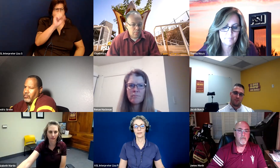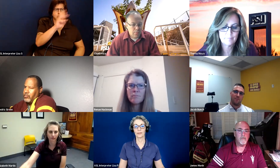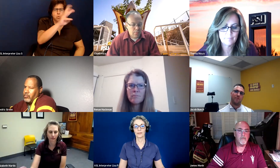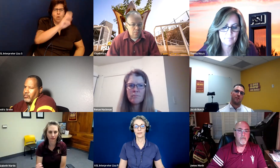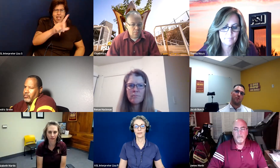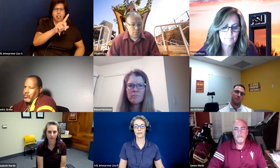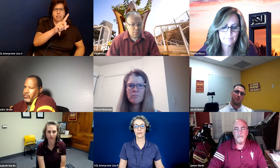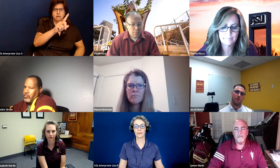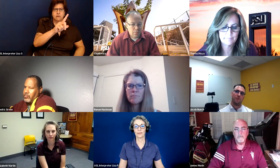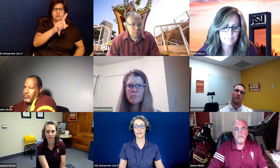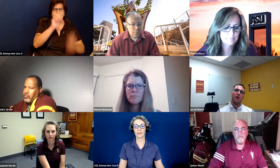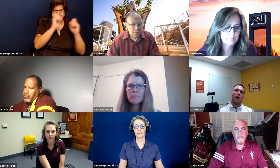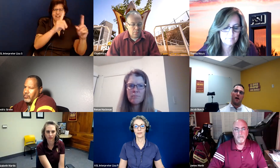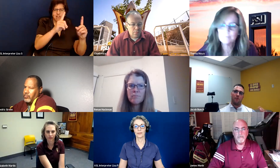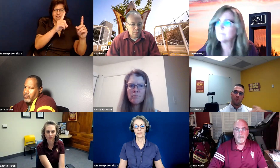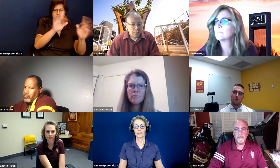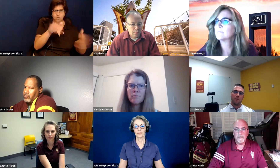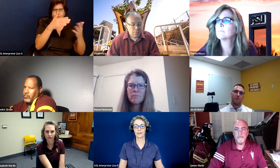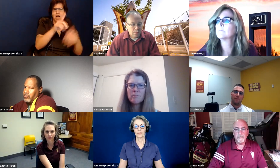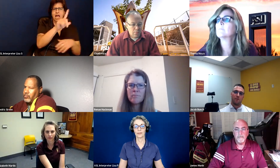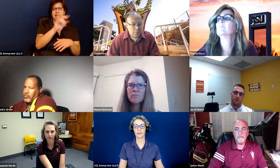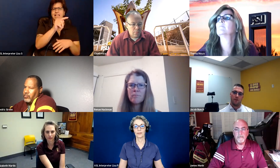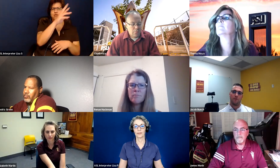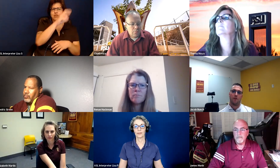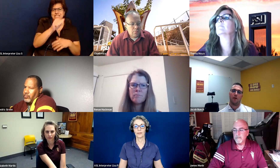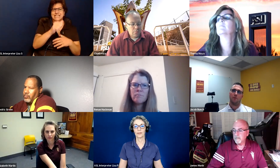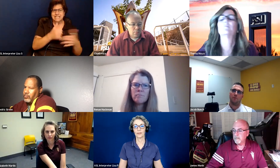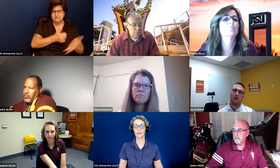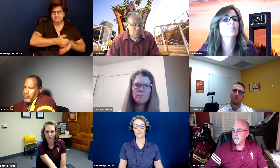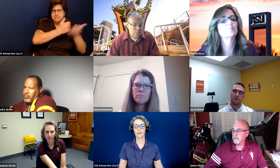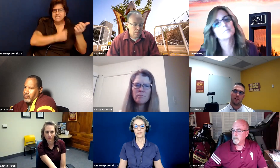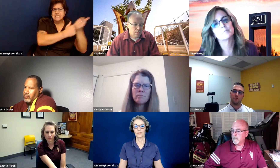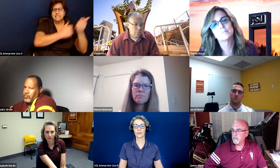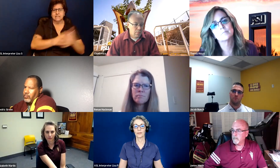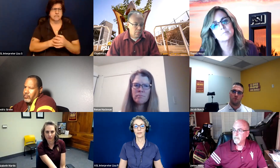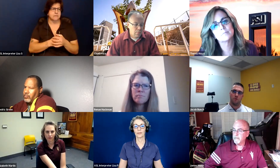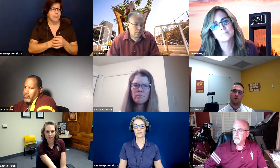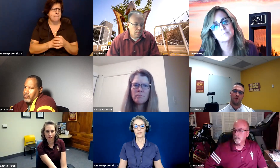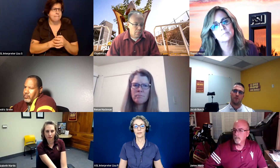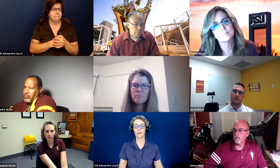assistive technology for students, a smaller subset of our students roughly 2%